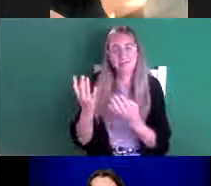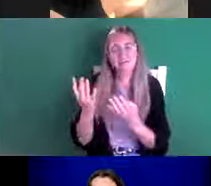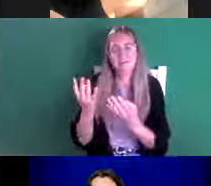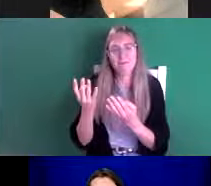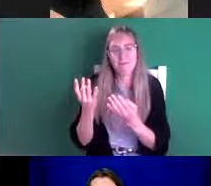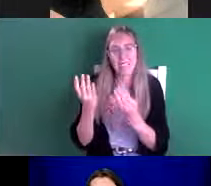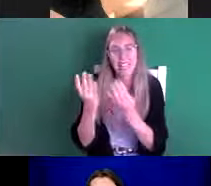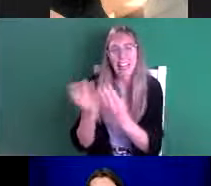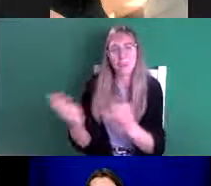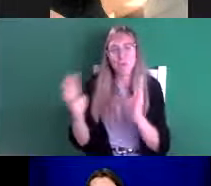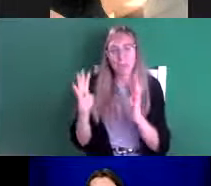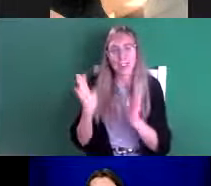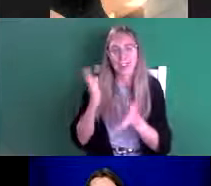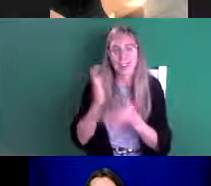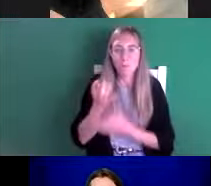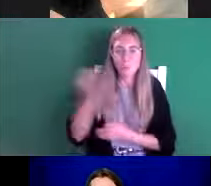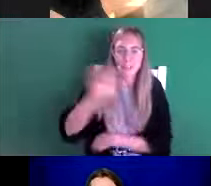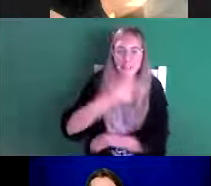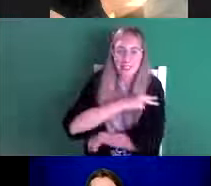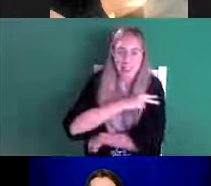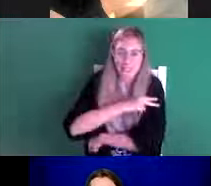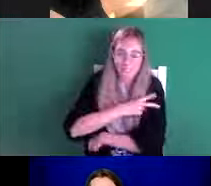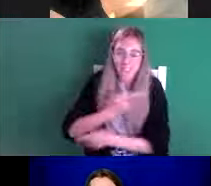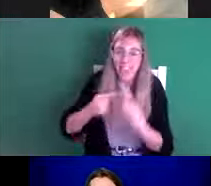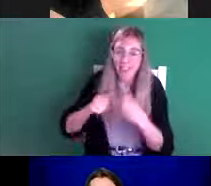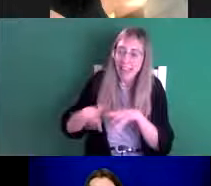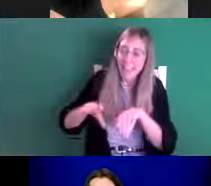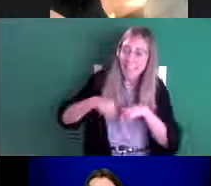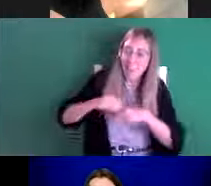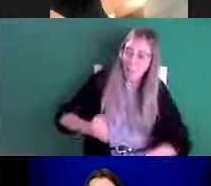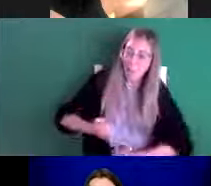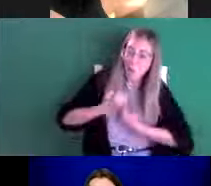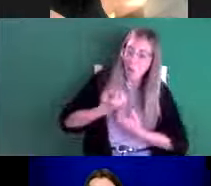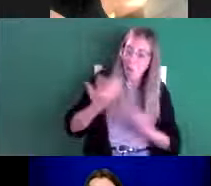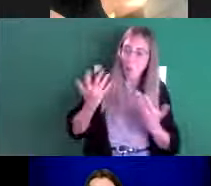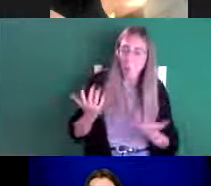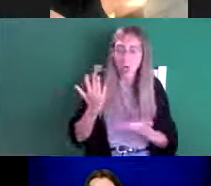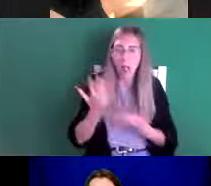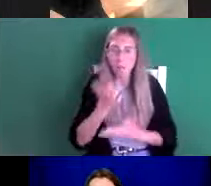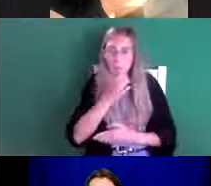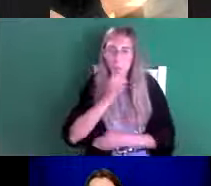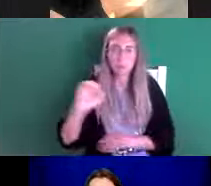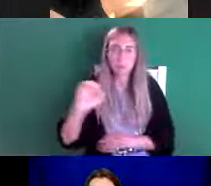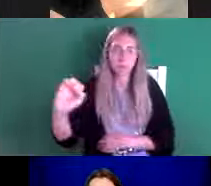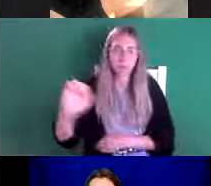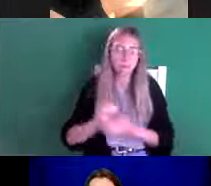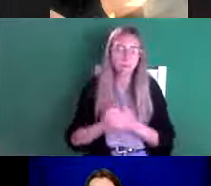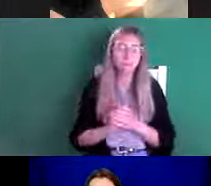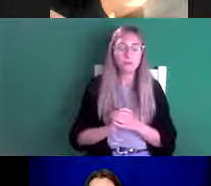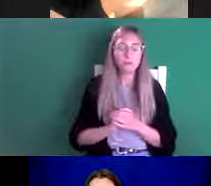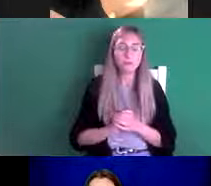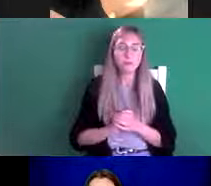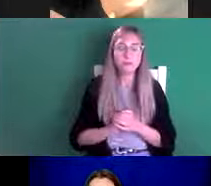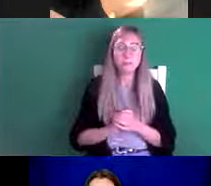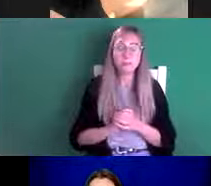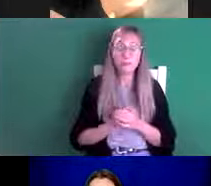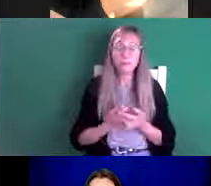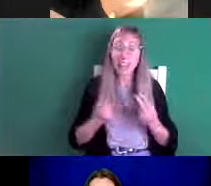gallery with our support and uh i imagine if you are not plugged into their system